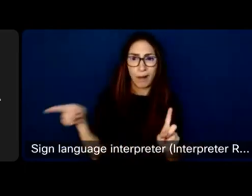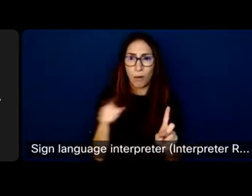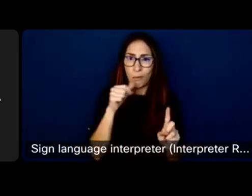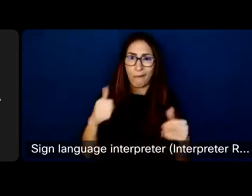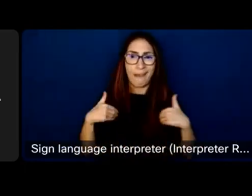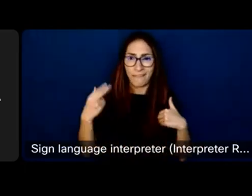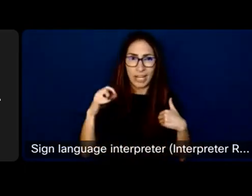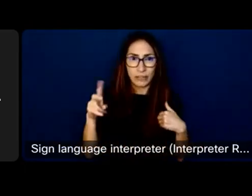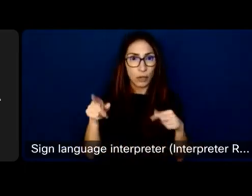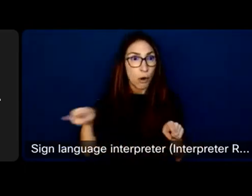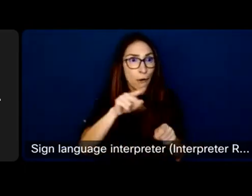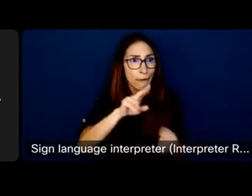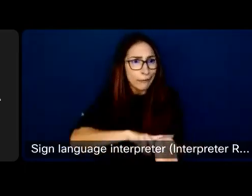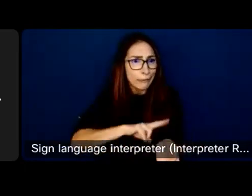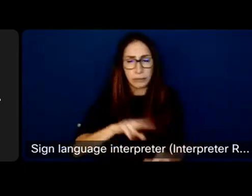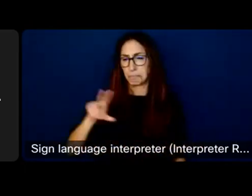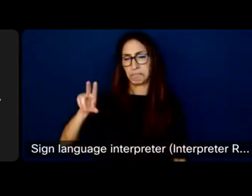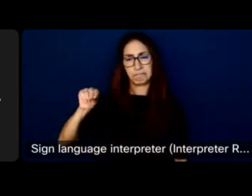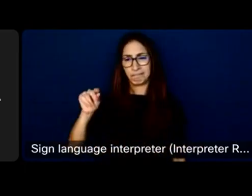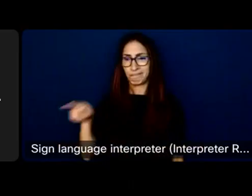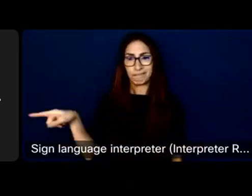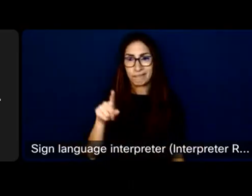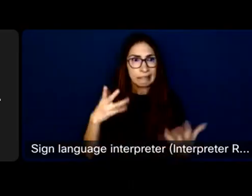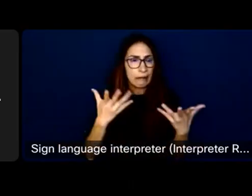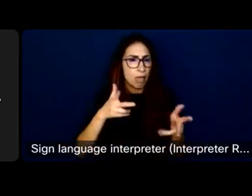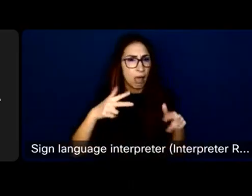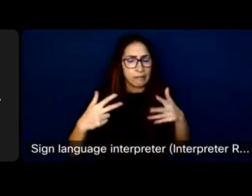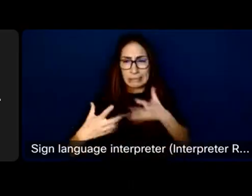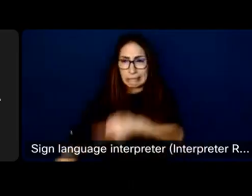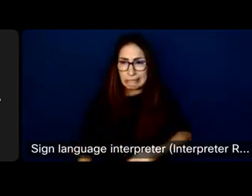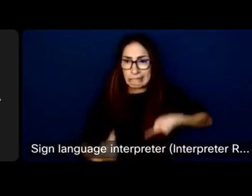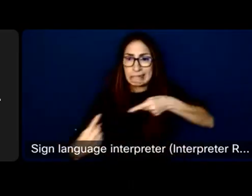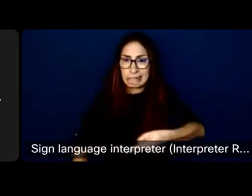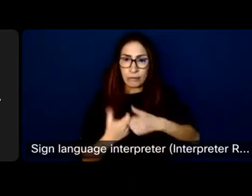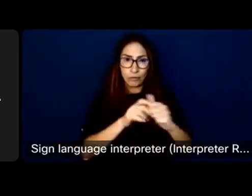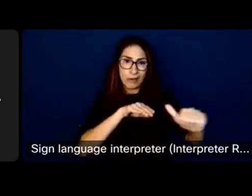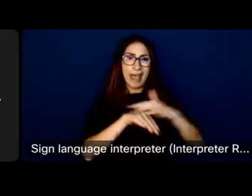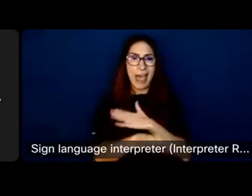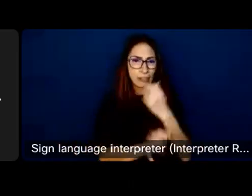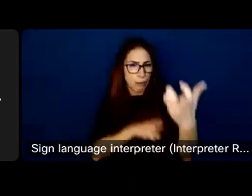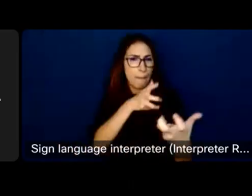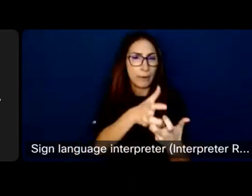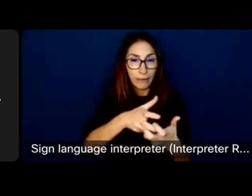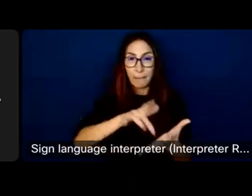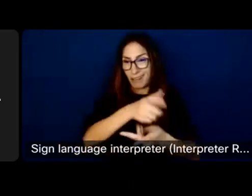what I'm saying about making sure that we are checking in on folks and that we know what's happening with them. The